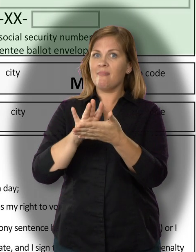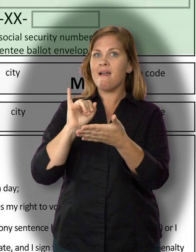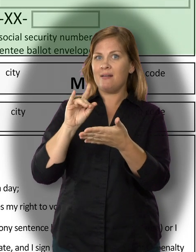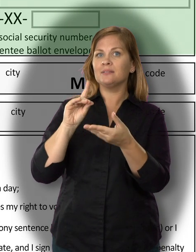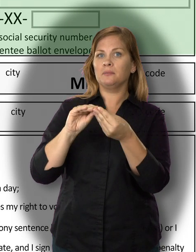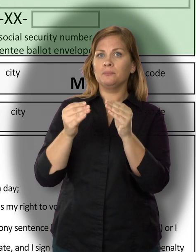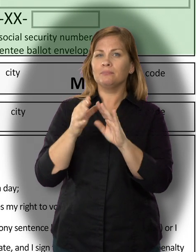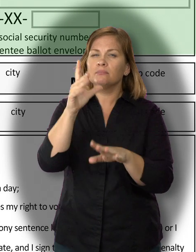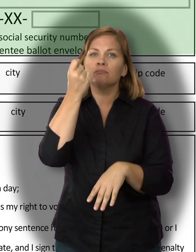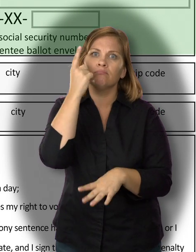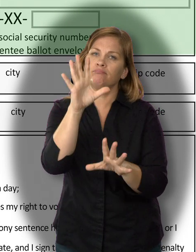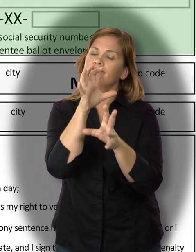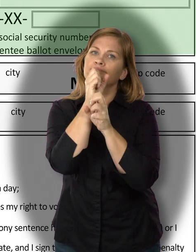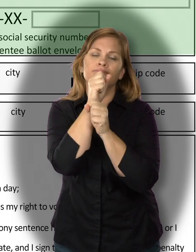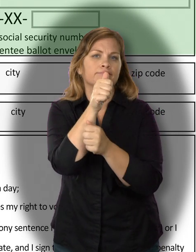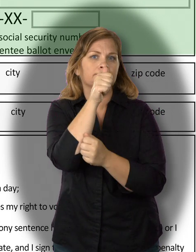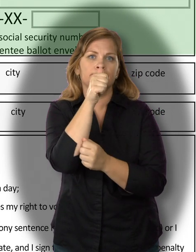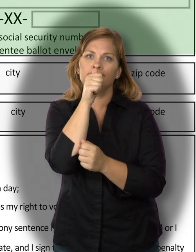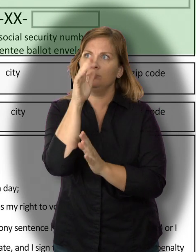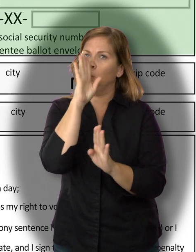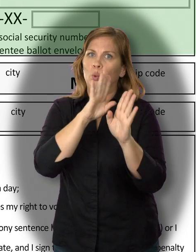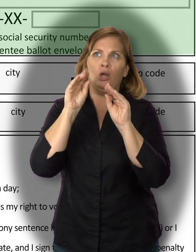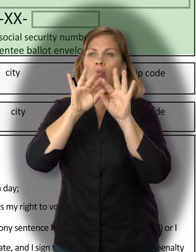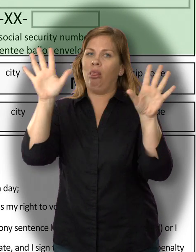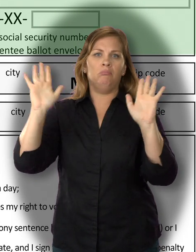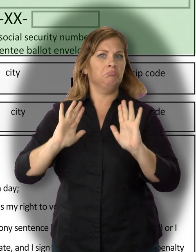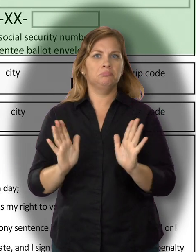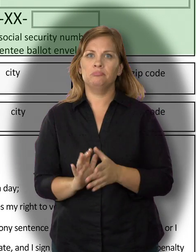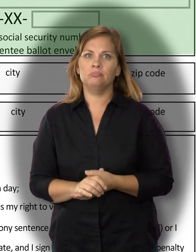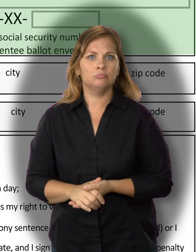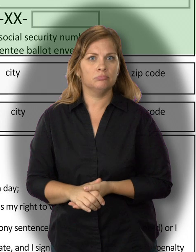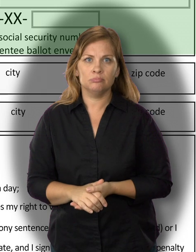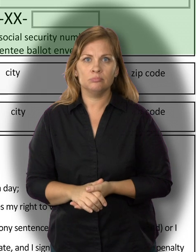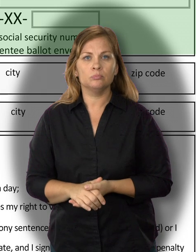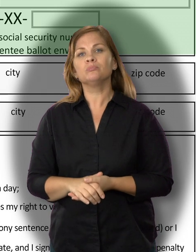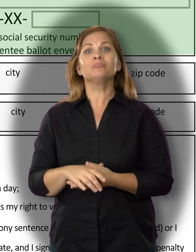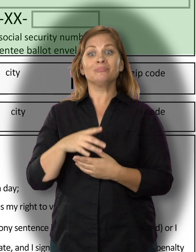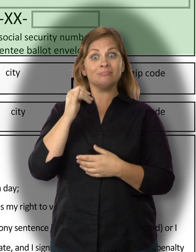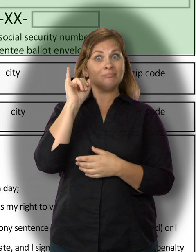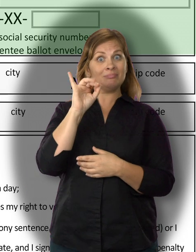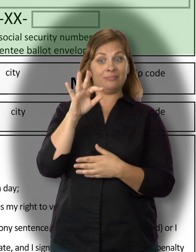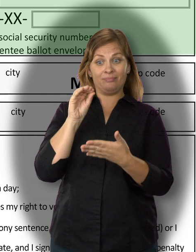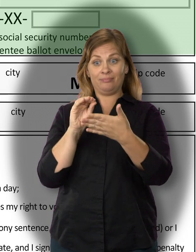Your ID numbers will kept confidential. If you don't provide an ID number,